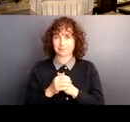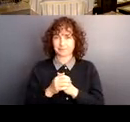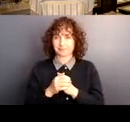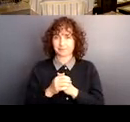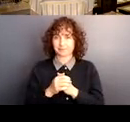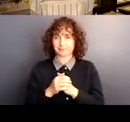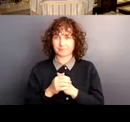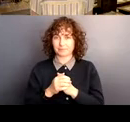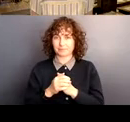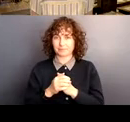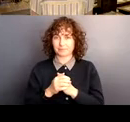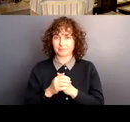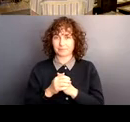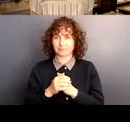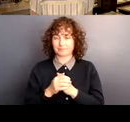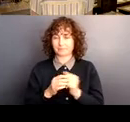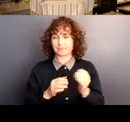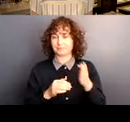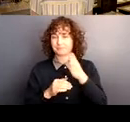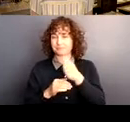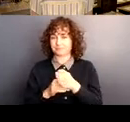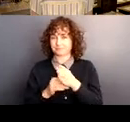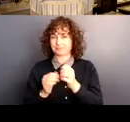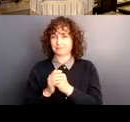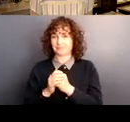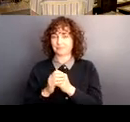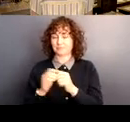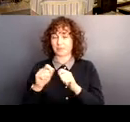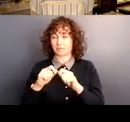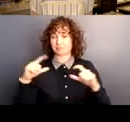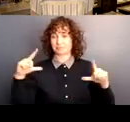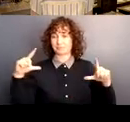And the expand minimize feature for your screen.